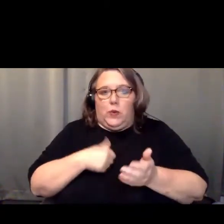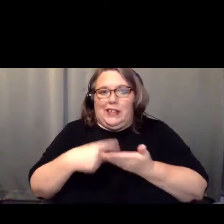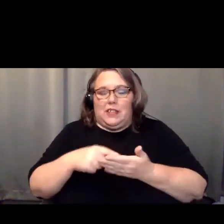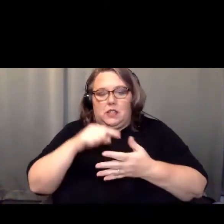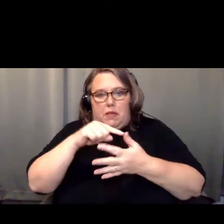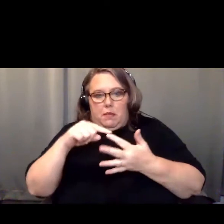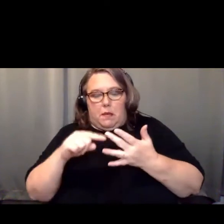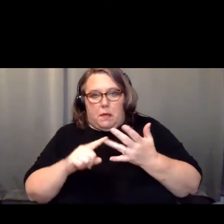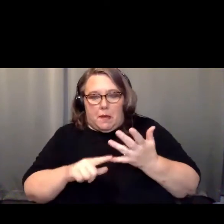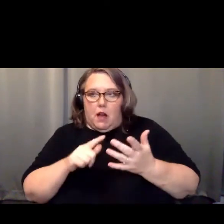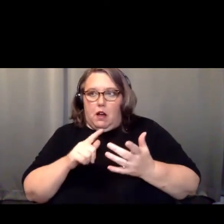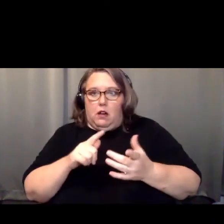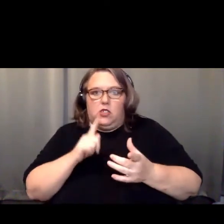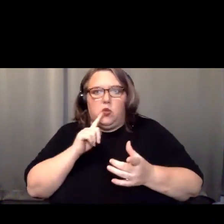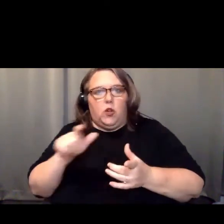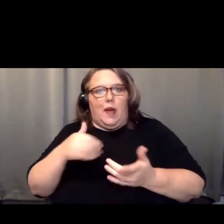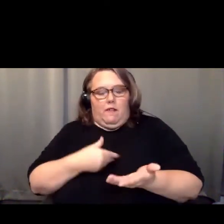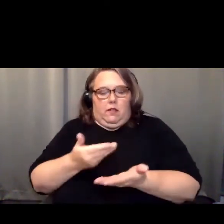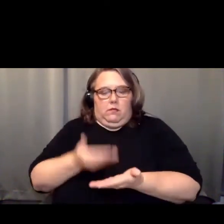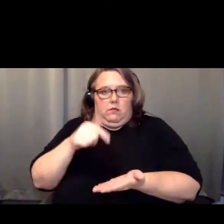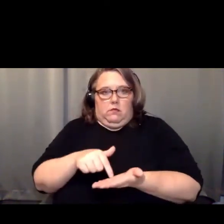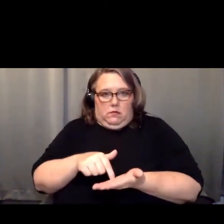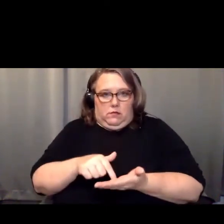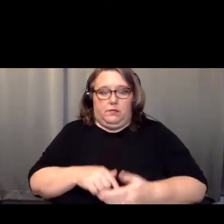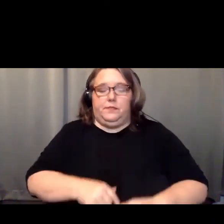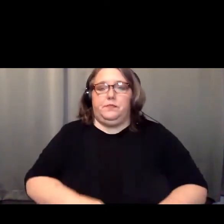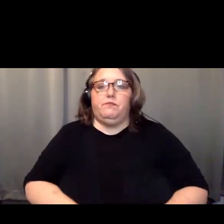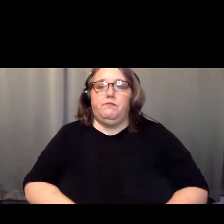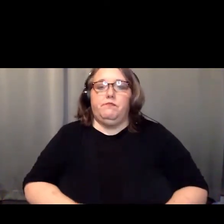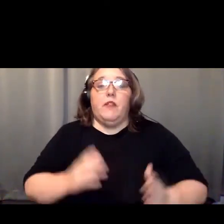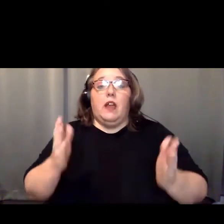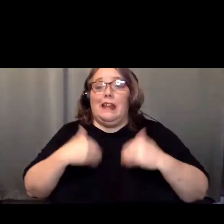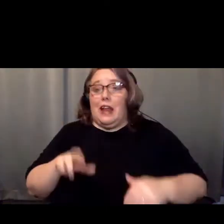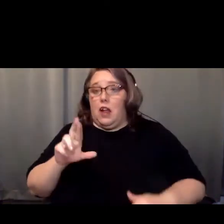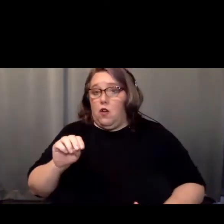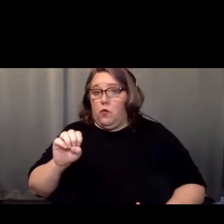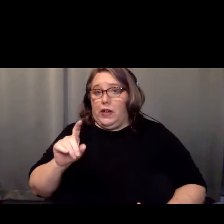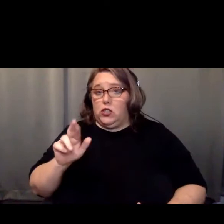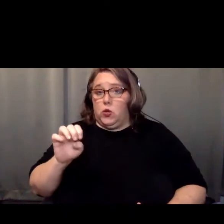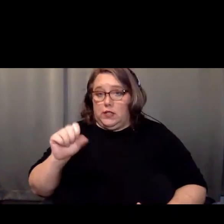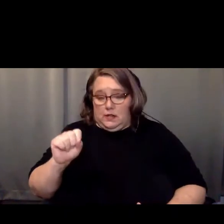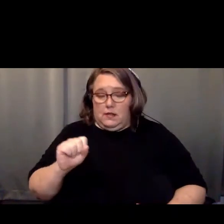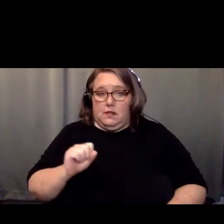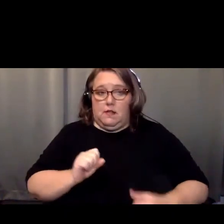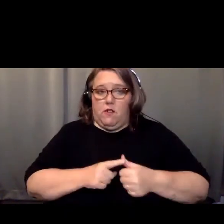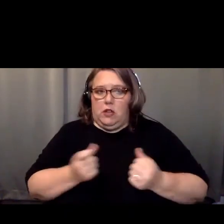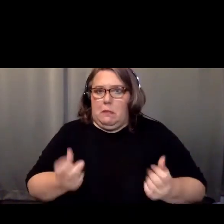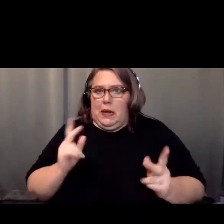All right, so next our resources. So, the first one that a lot of people may or may not know